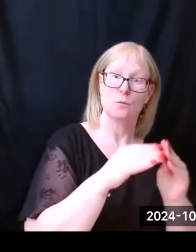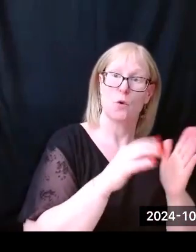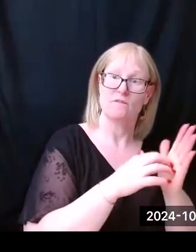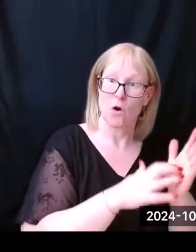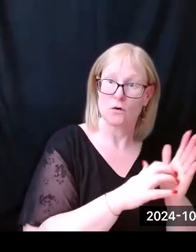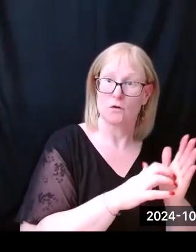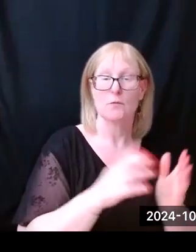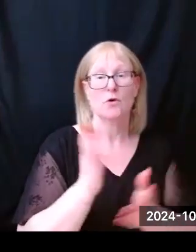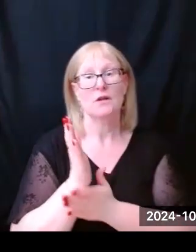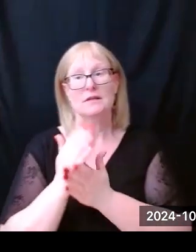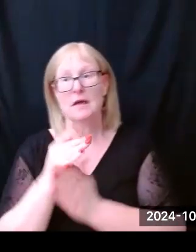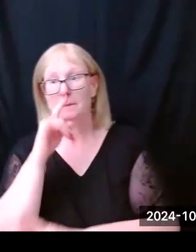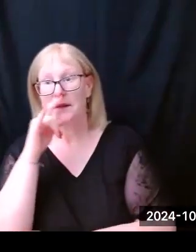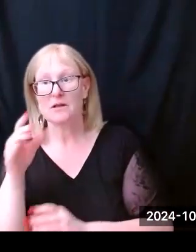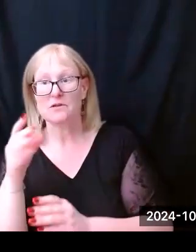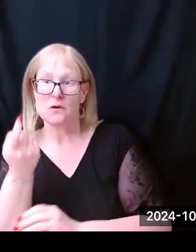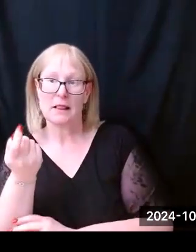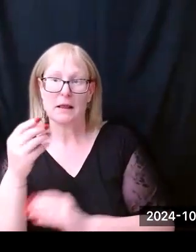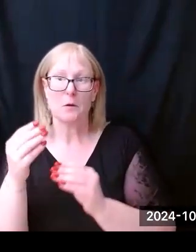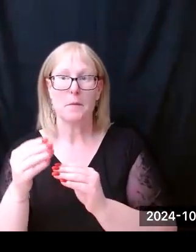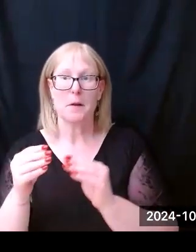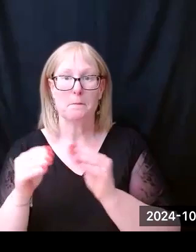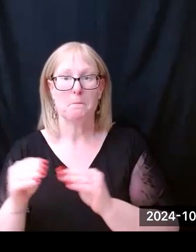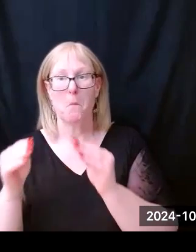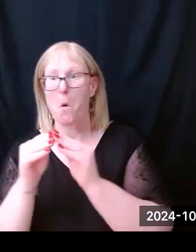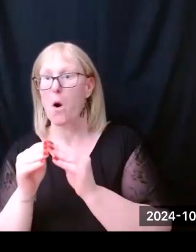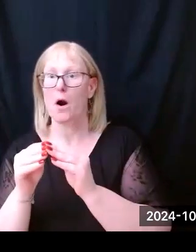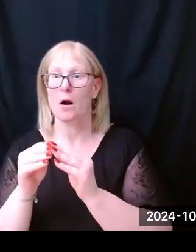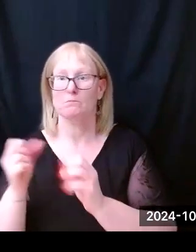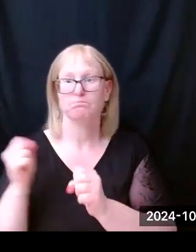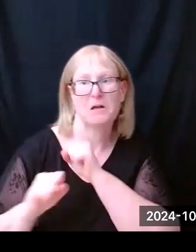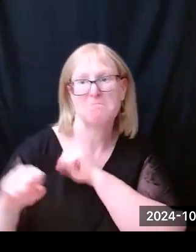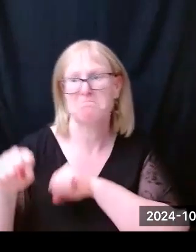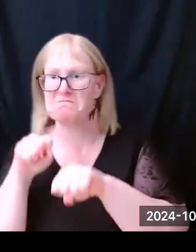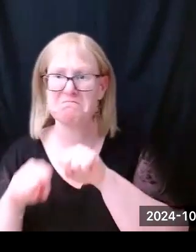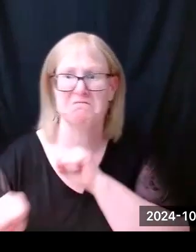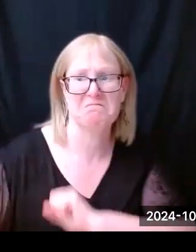hardier. Neither is good or bad. The question is, who's your child?